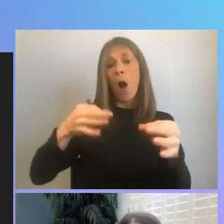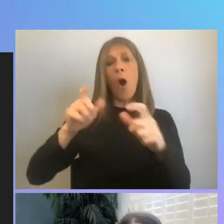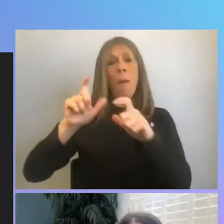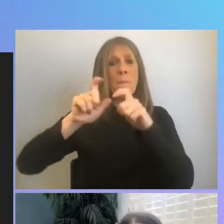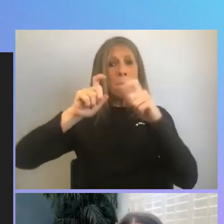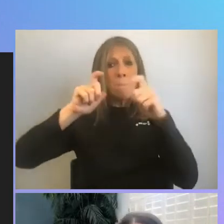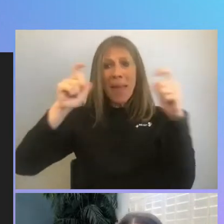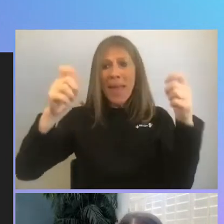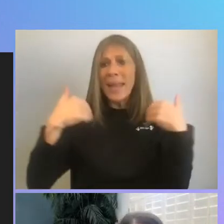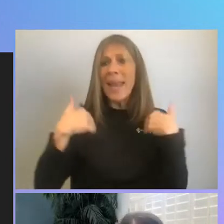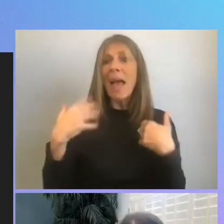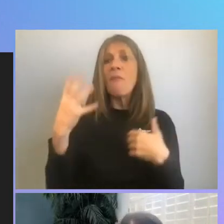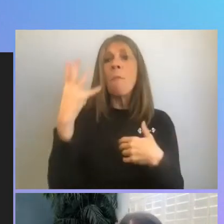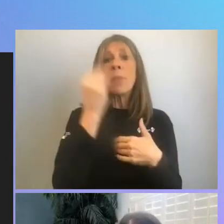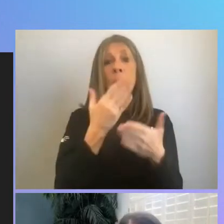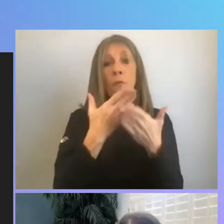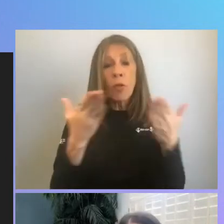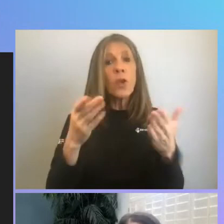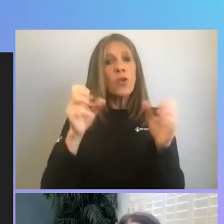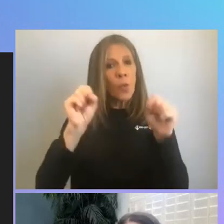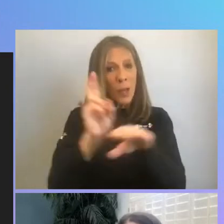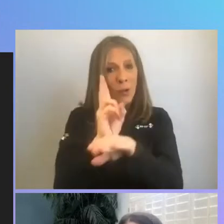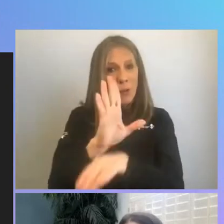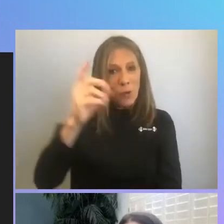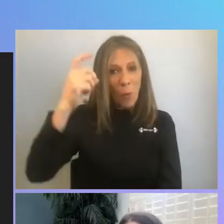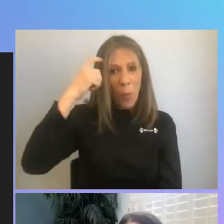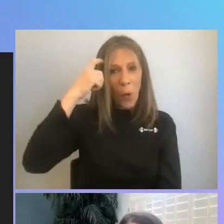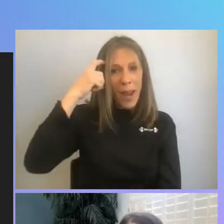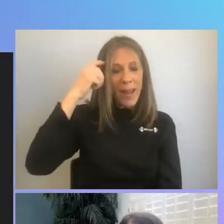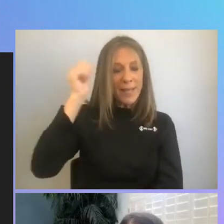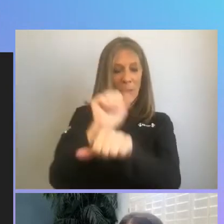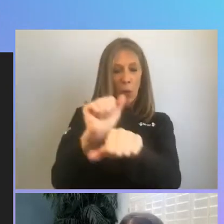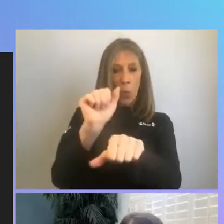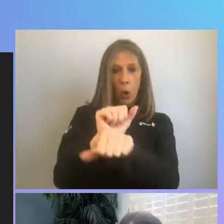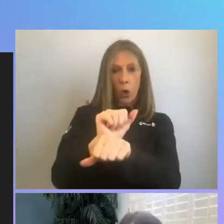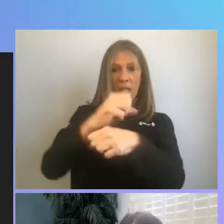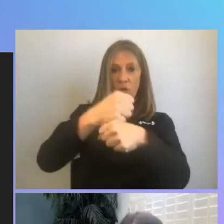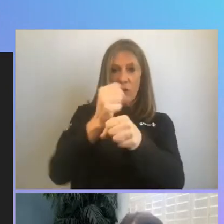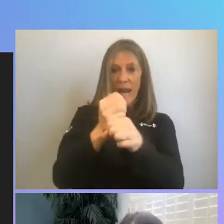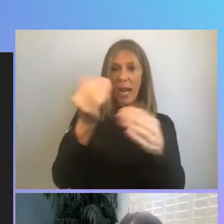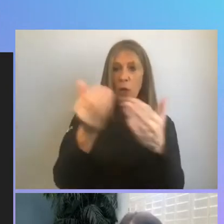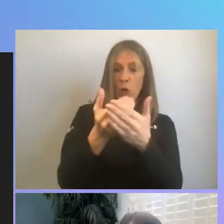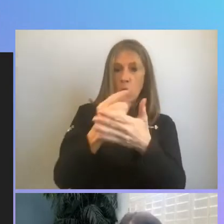use your brains to be working on to create new features and